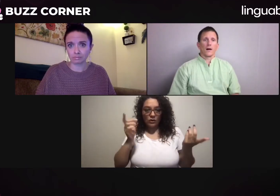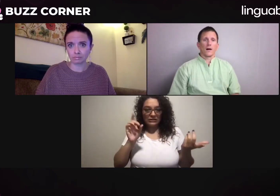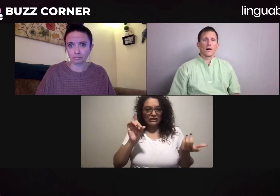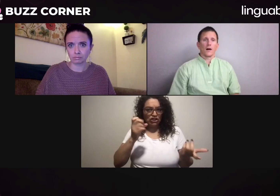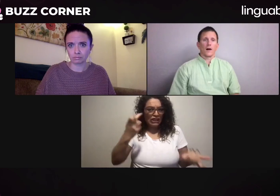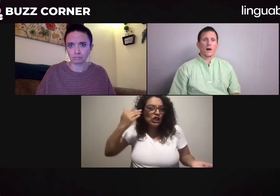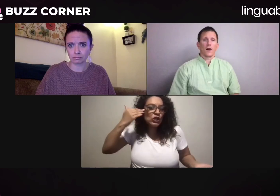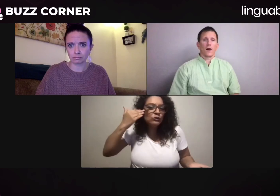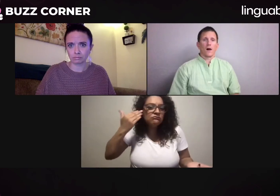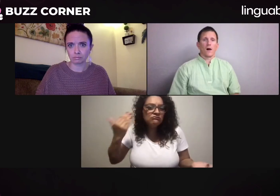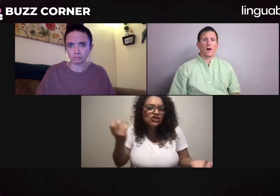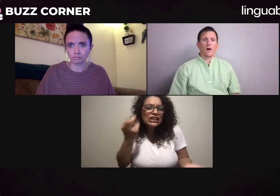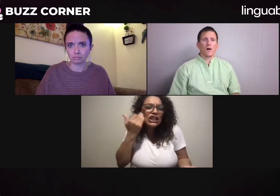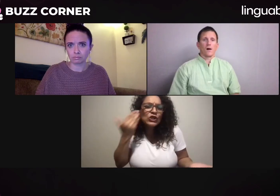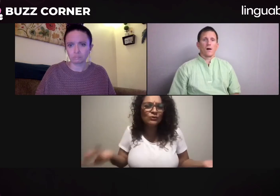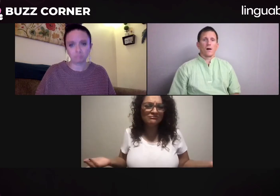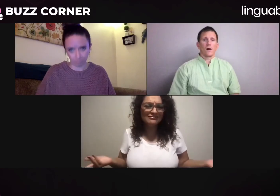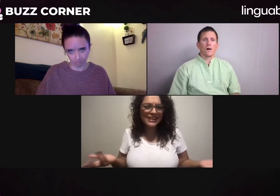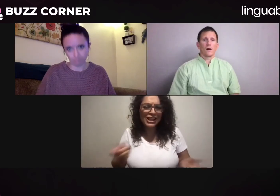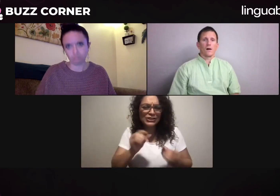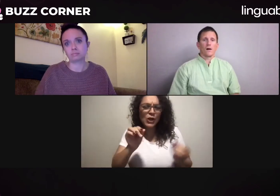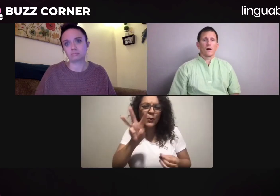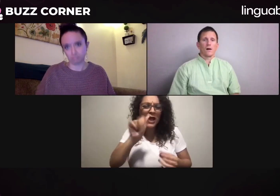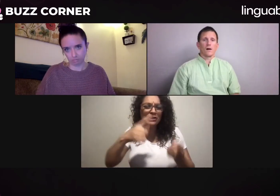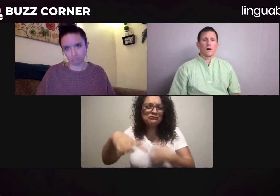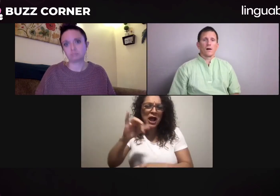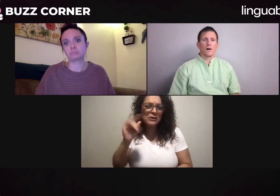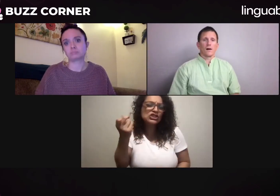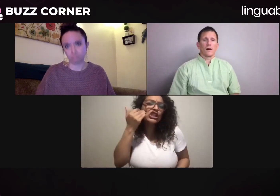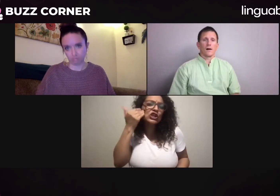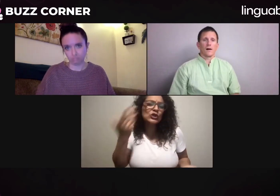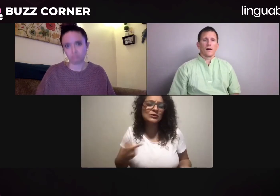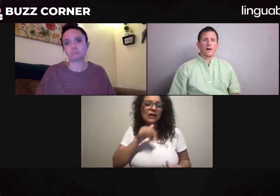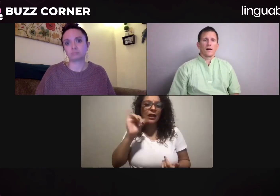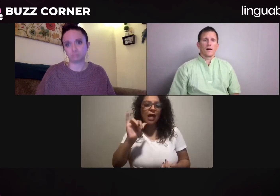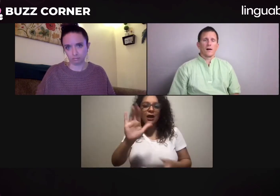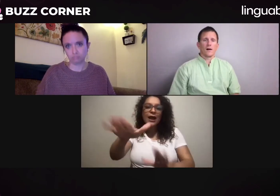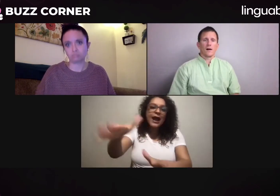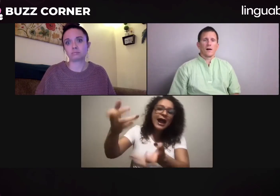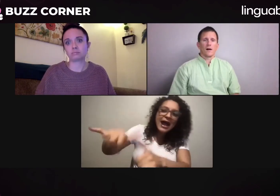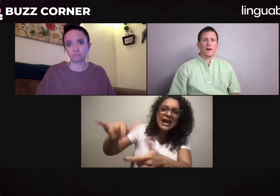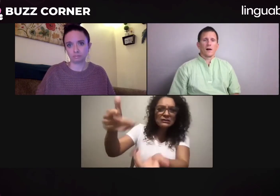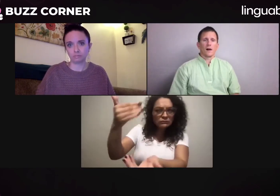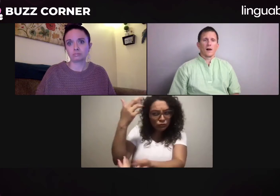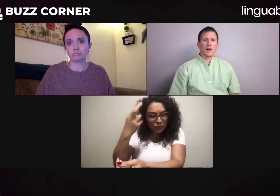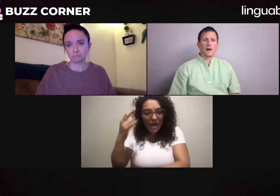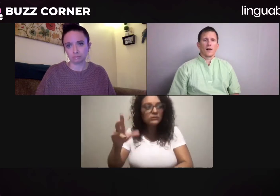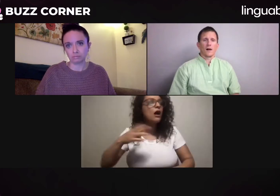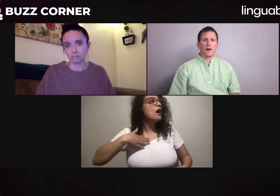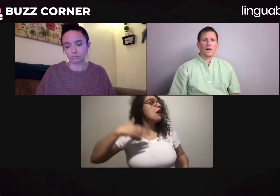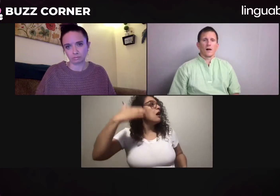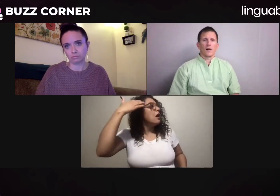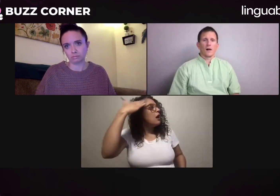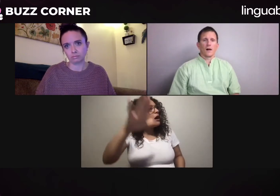You're talking about your experience in New York at the ball drop. That interpreter knew. There's just no two ways about it. Right?